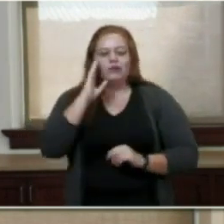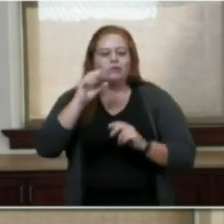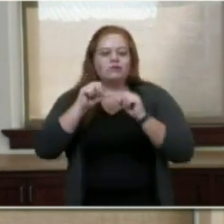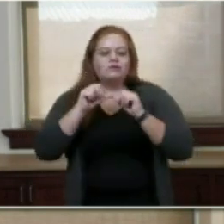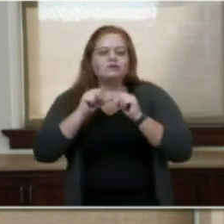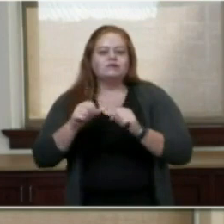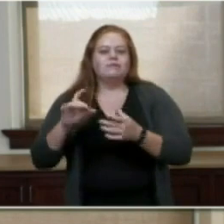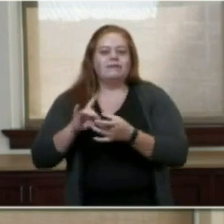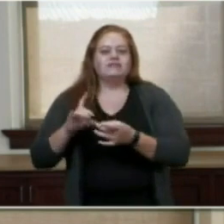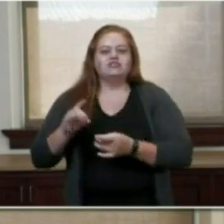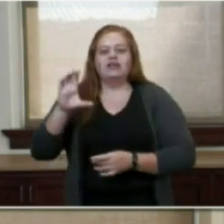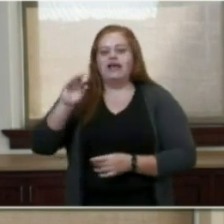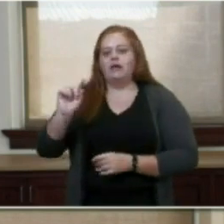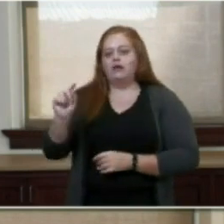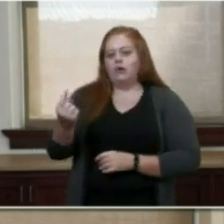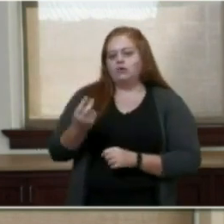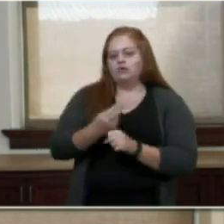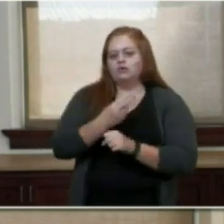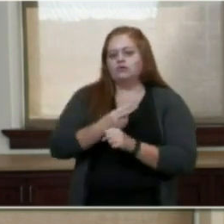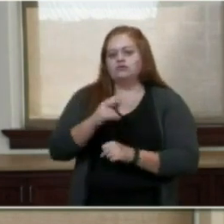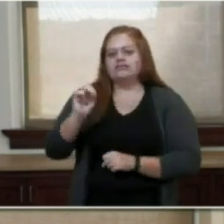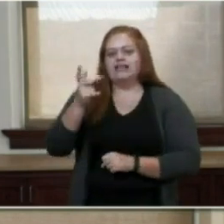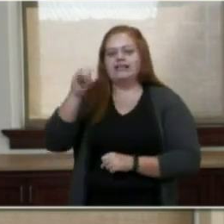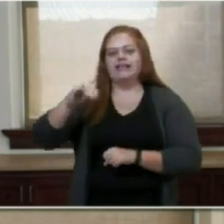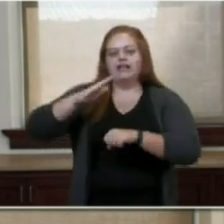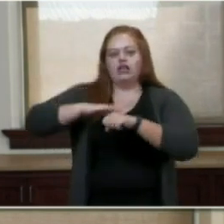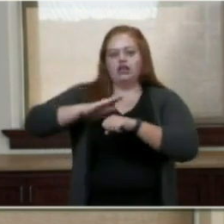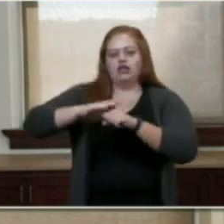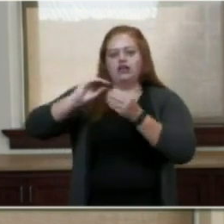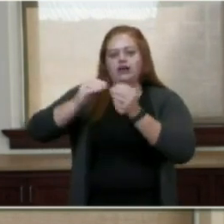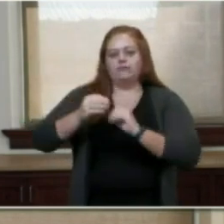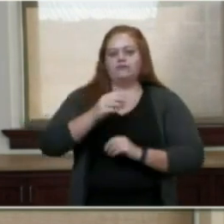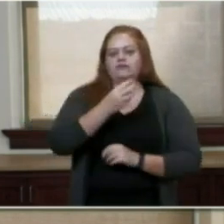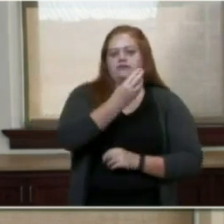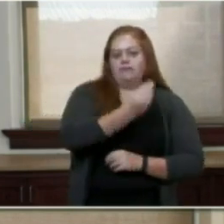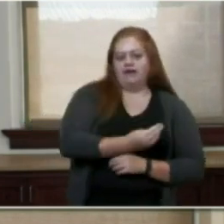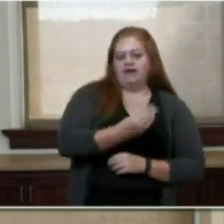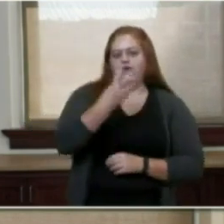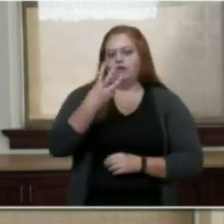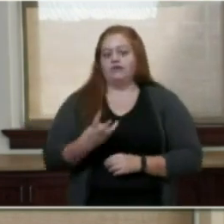data using Allegheny alerts on monday, Wednesday and friday. According to the